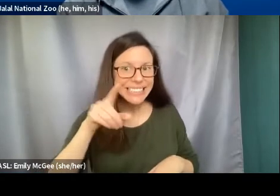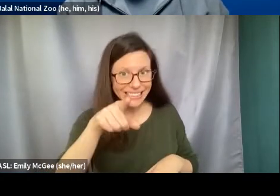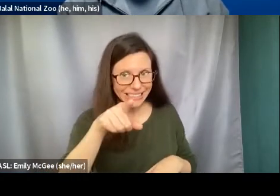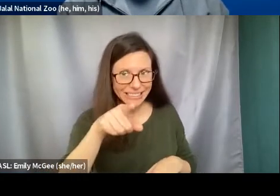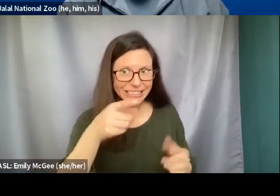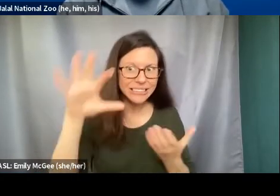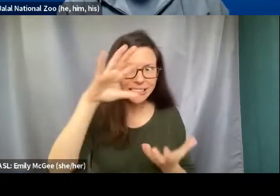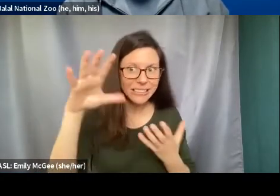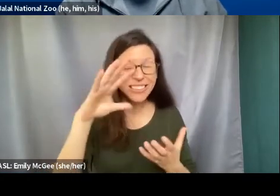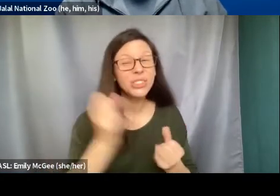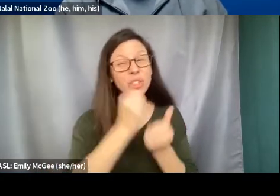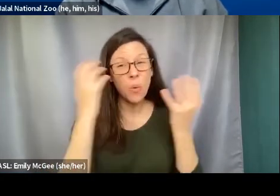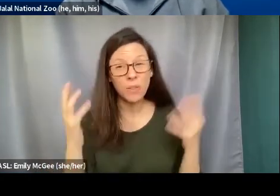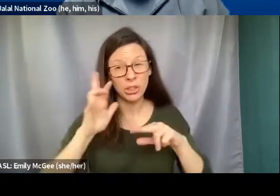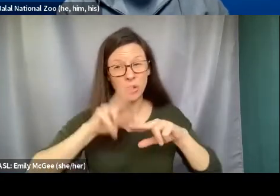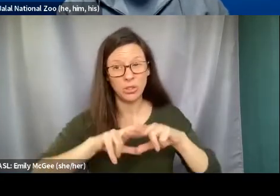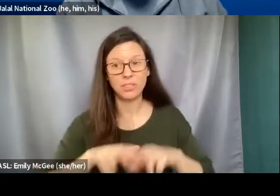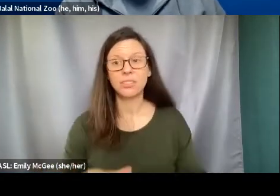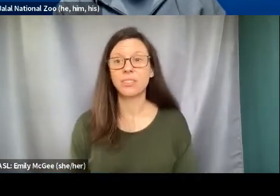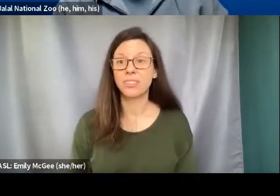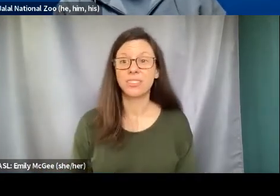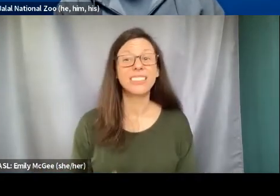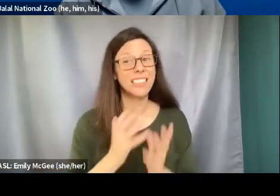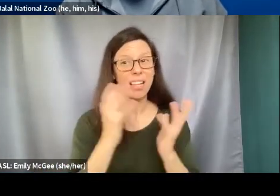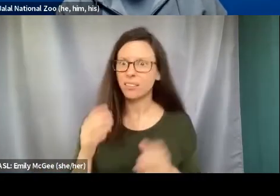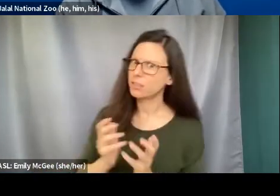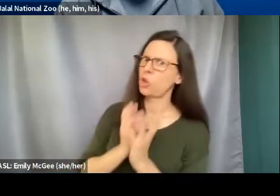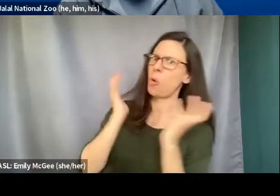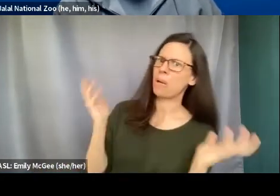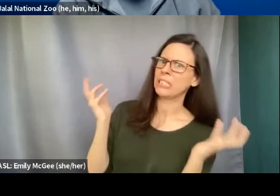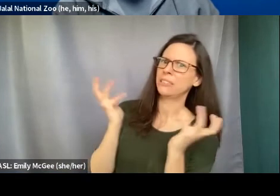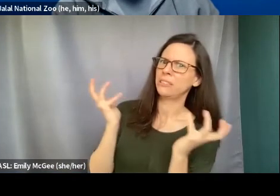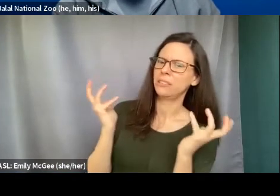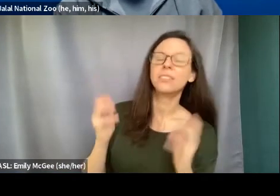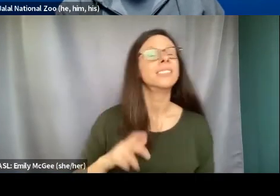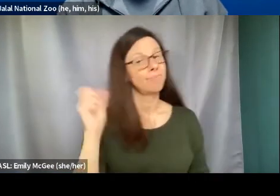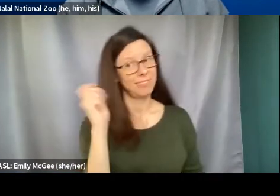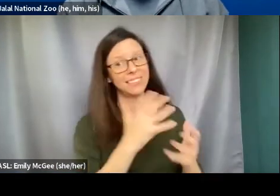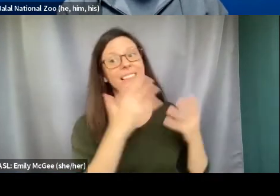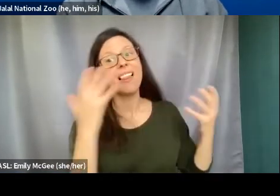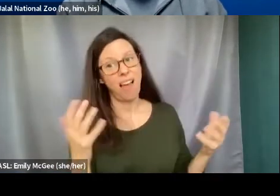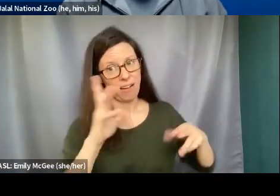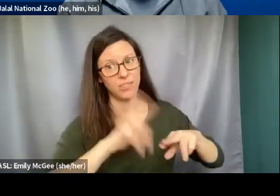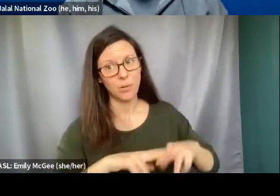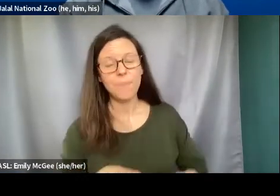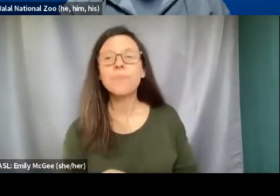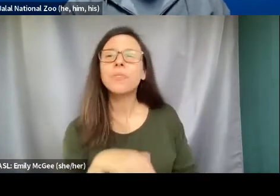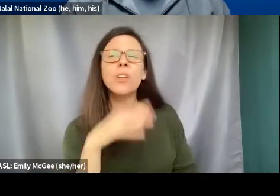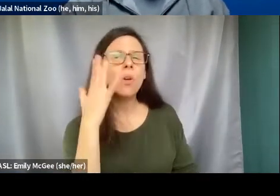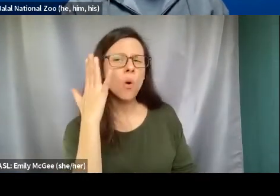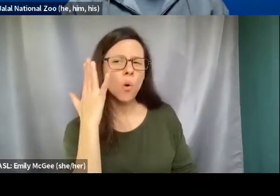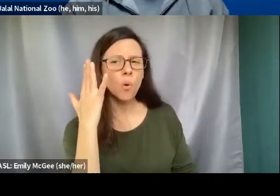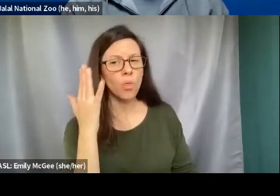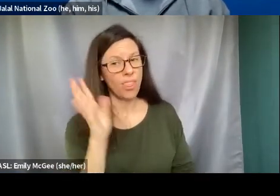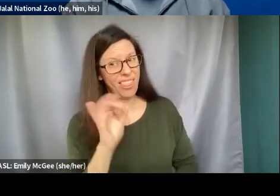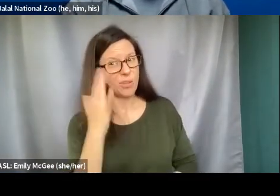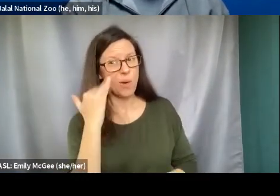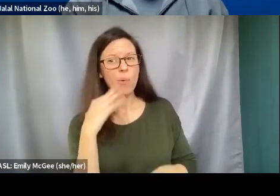Shellie: That's so much salt. >>Jalal: That is a lot of salt, the... which is why we incorporated a backwash recovery system